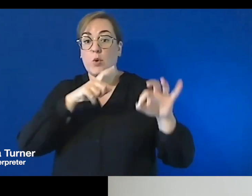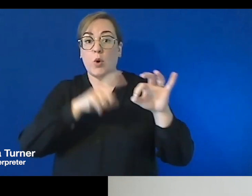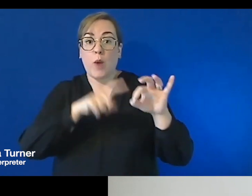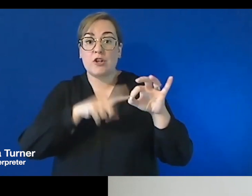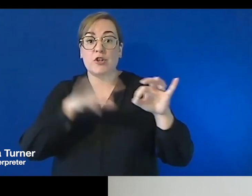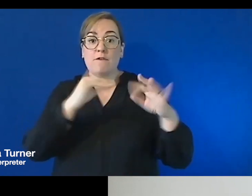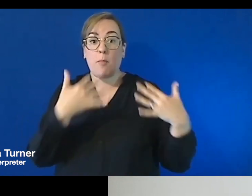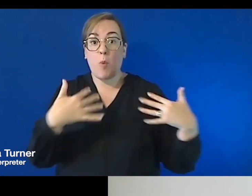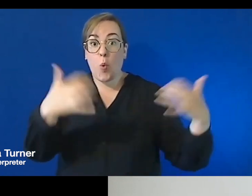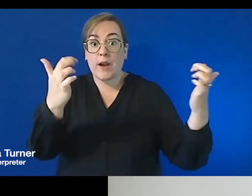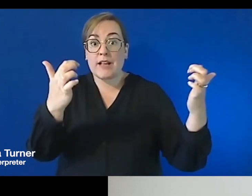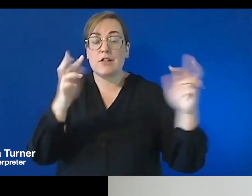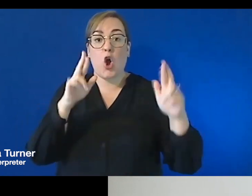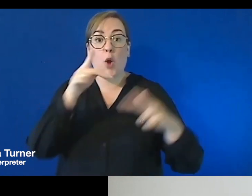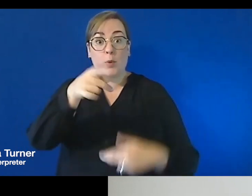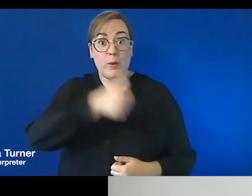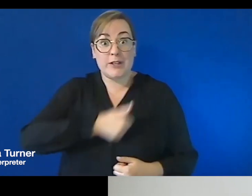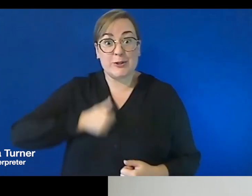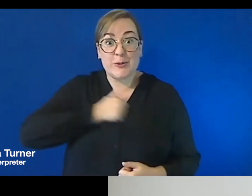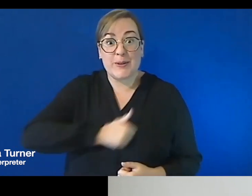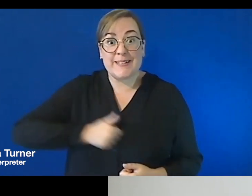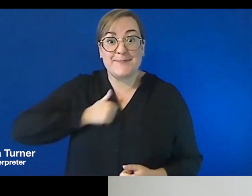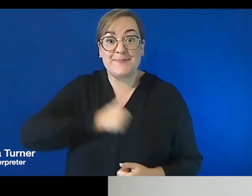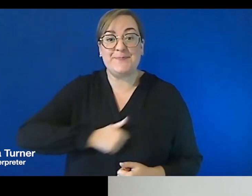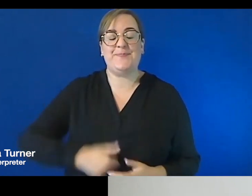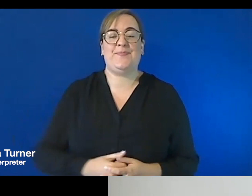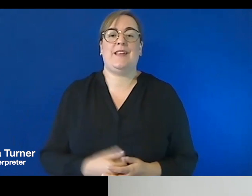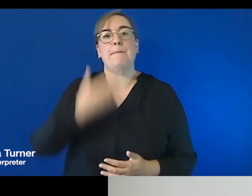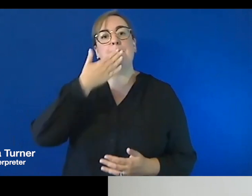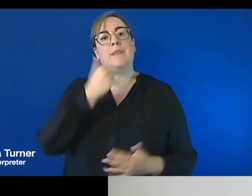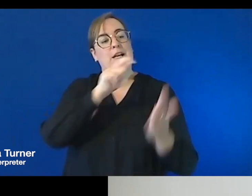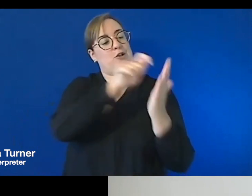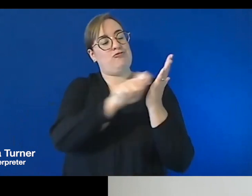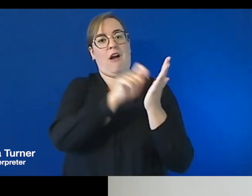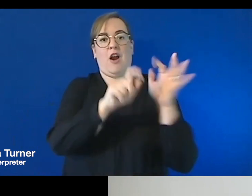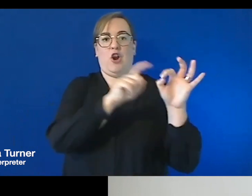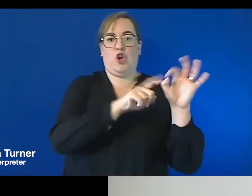Yeah I hope you enjoyed that. Please as I said, write your Q&A in the Q&A section or